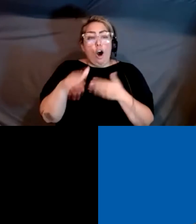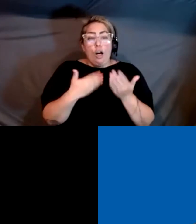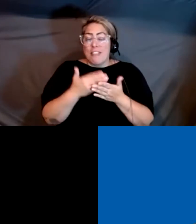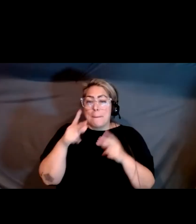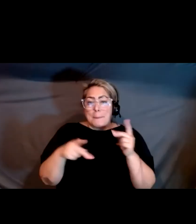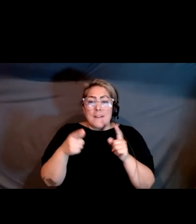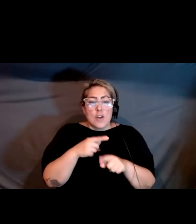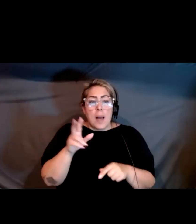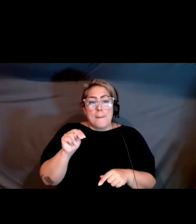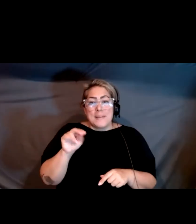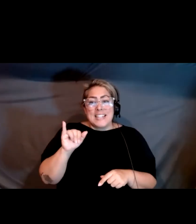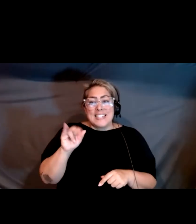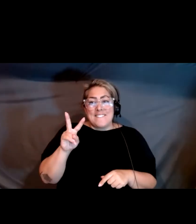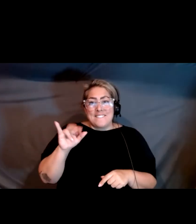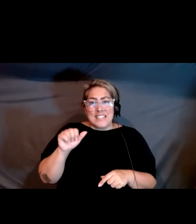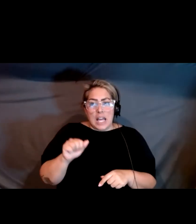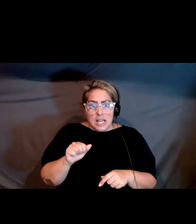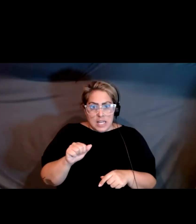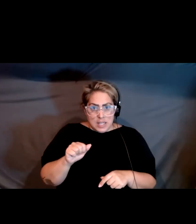folks from NYIVA Reopening.